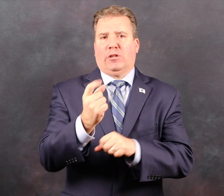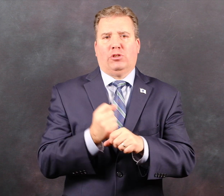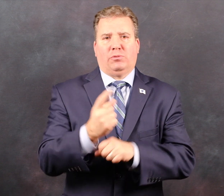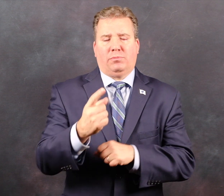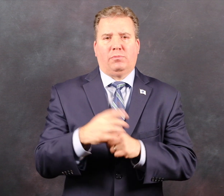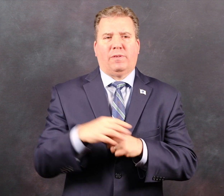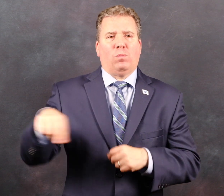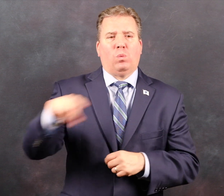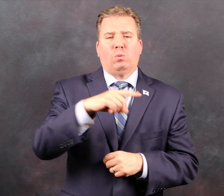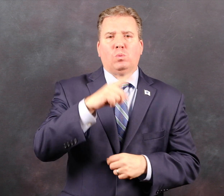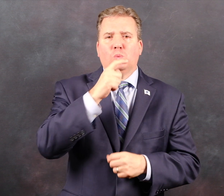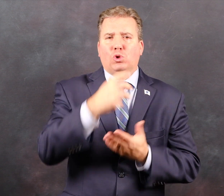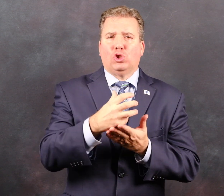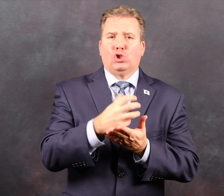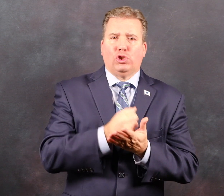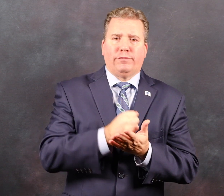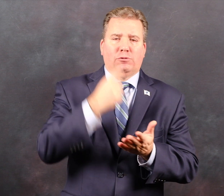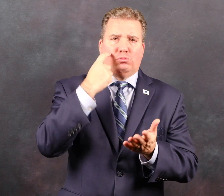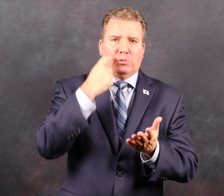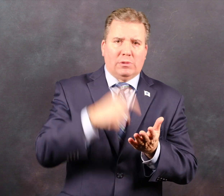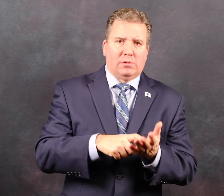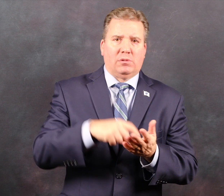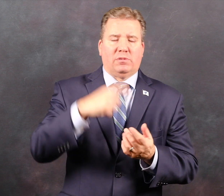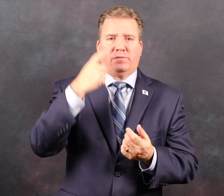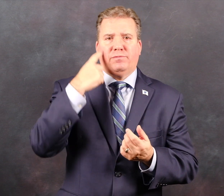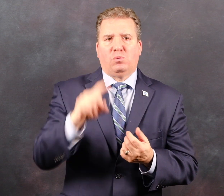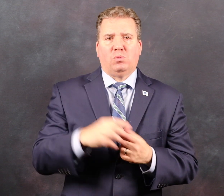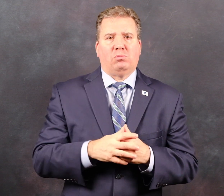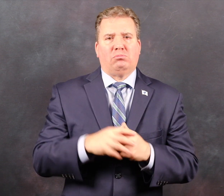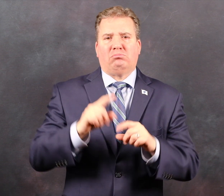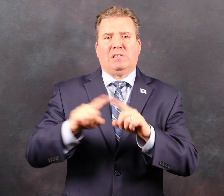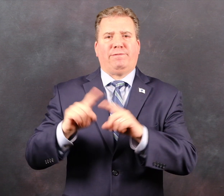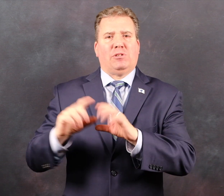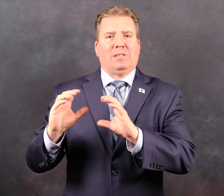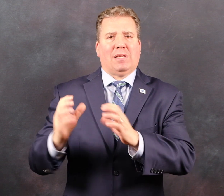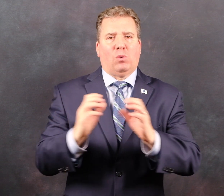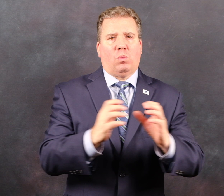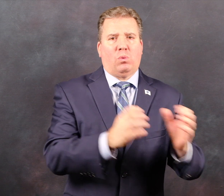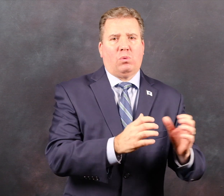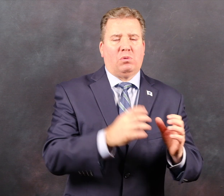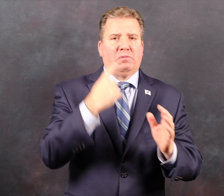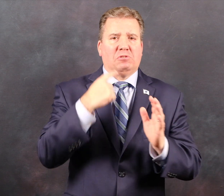This award is given to those individuals deserving of recognition for their work performance.